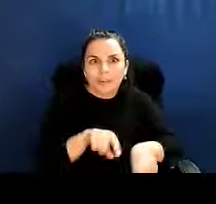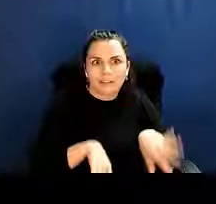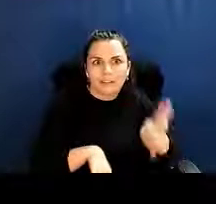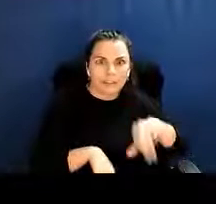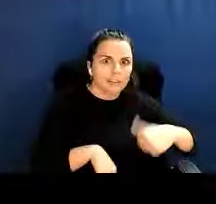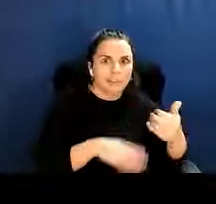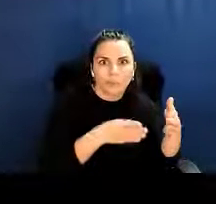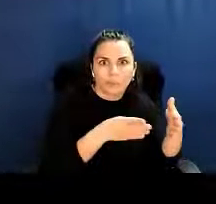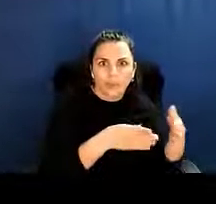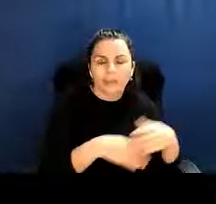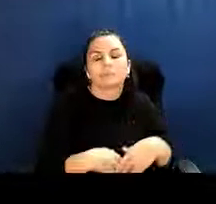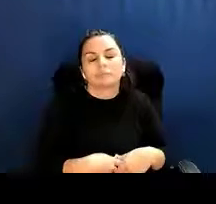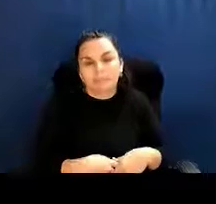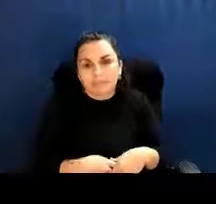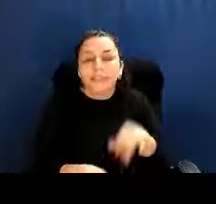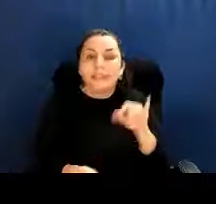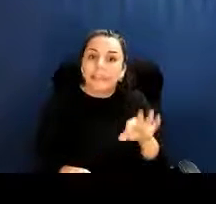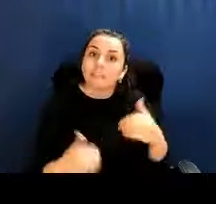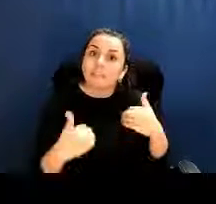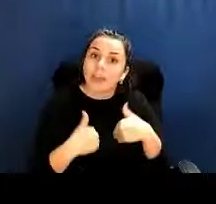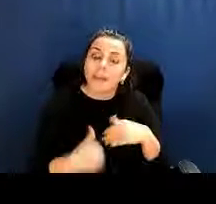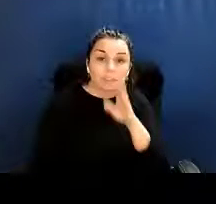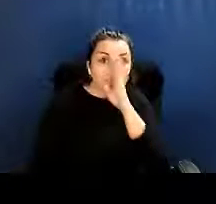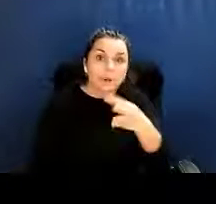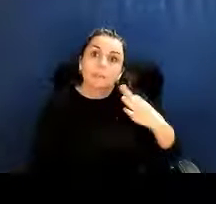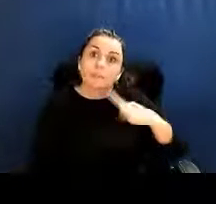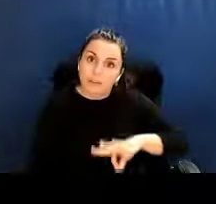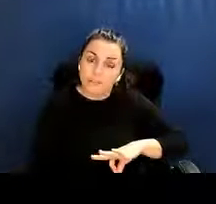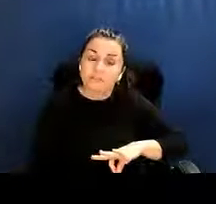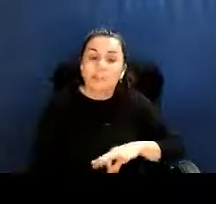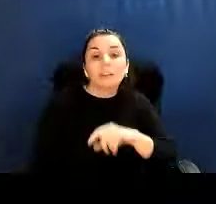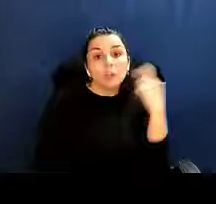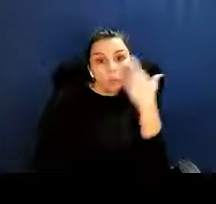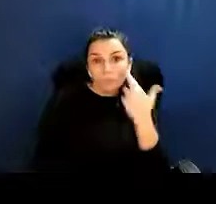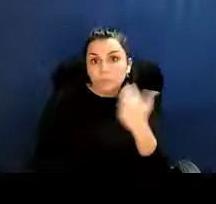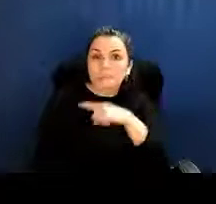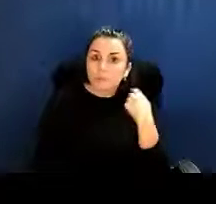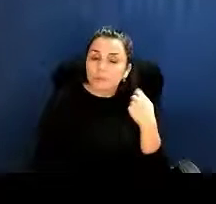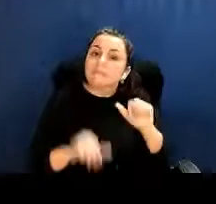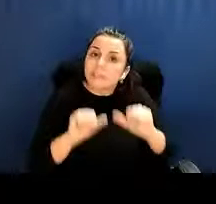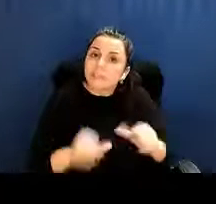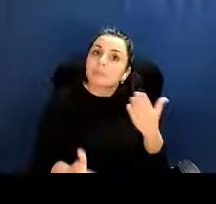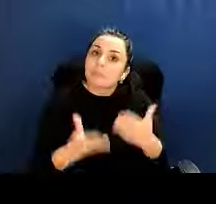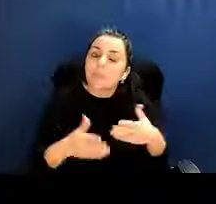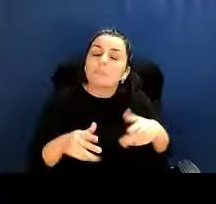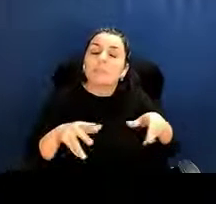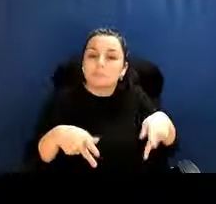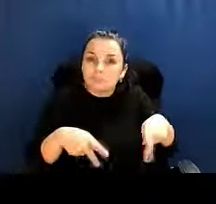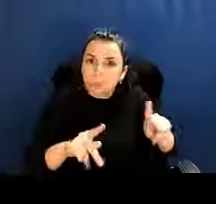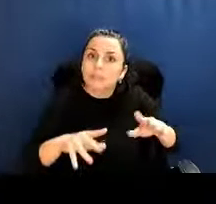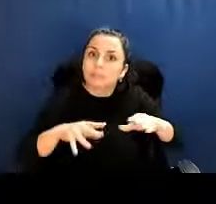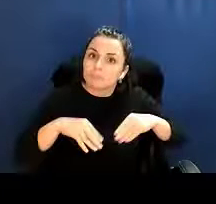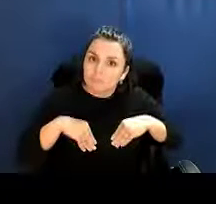then a reasonable amount of risk may be justifiable. And if we're studying a new treatment,